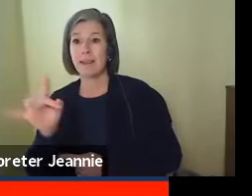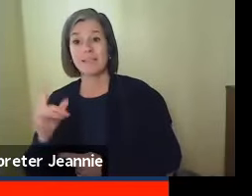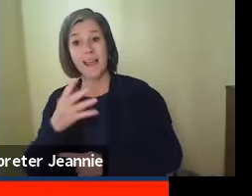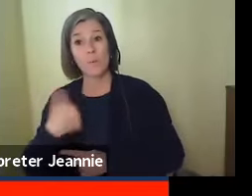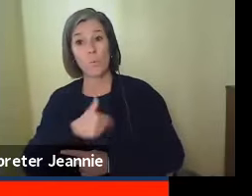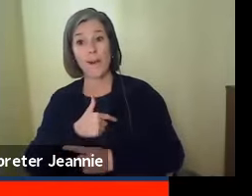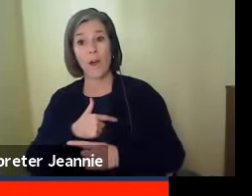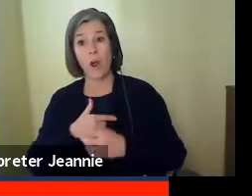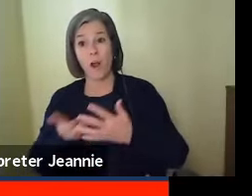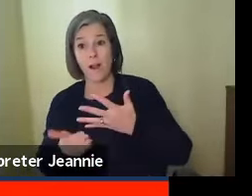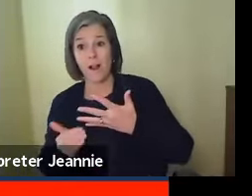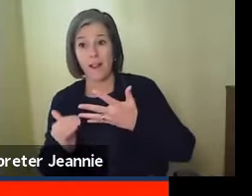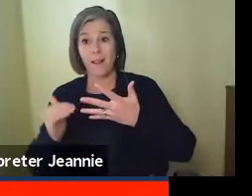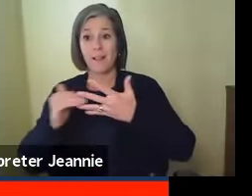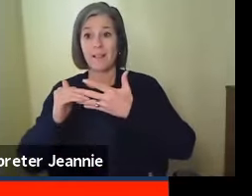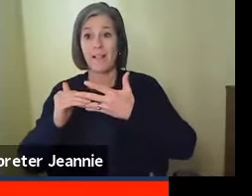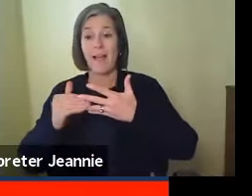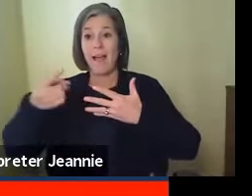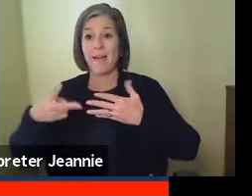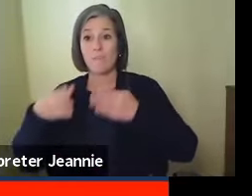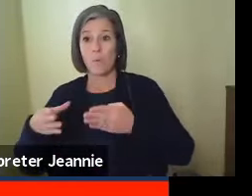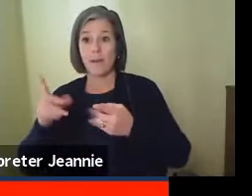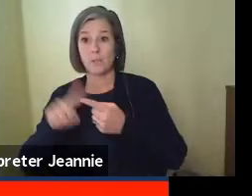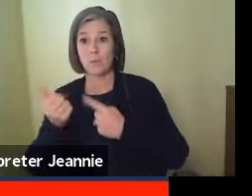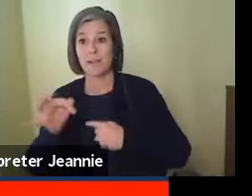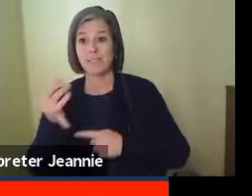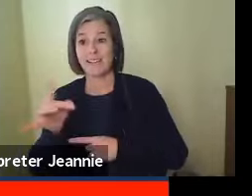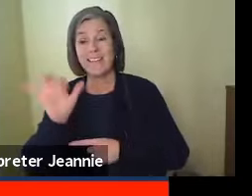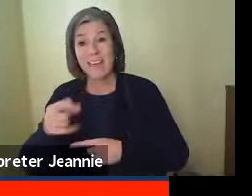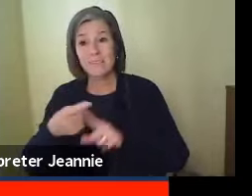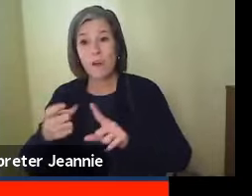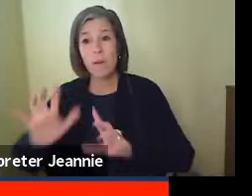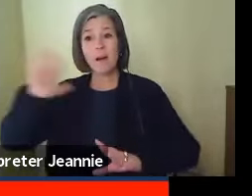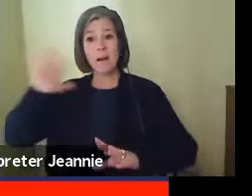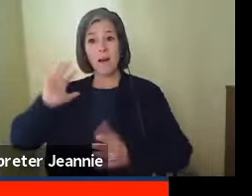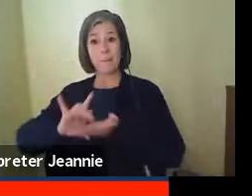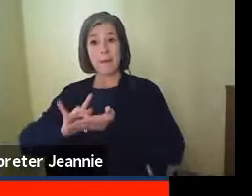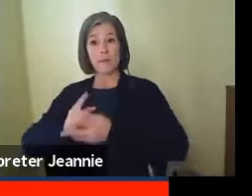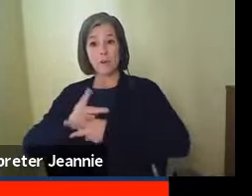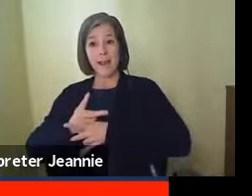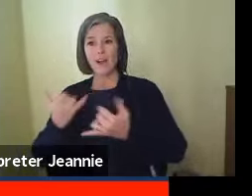from 1918 and that was with 1918 health care. We have 2020 health care and